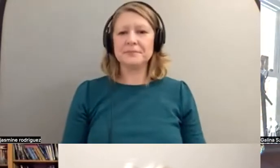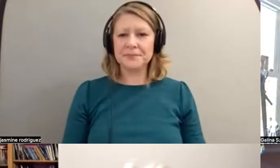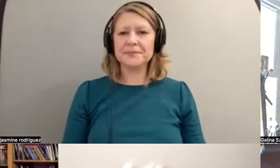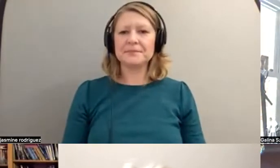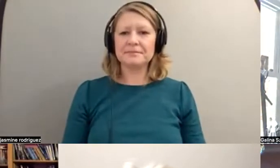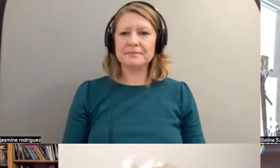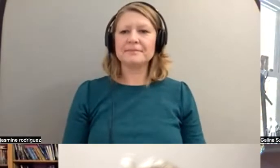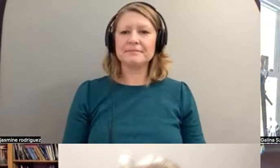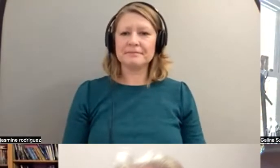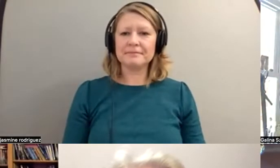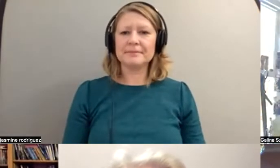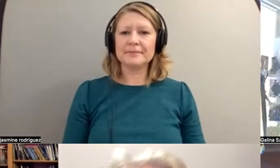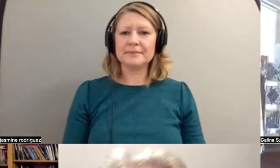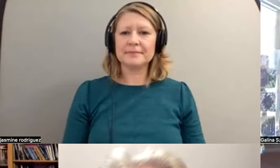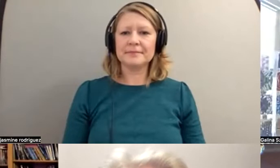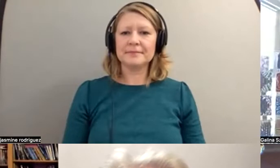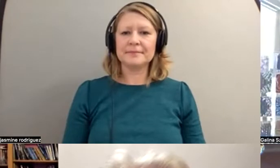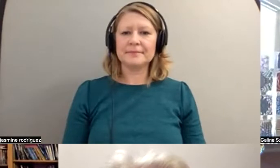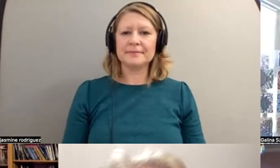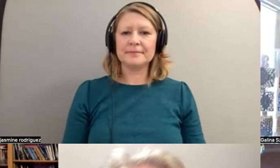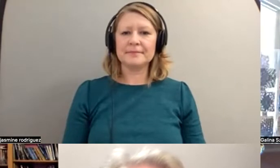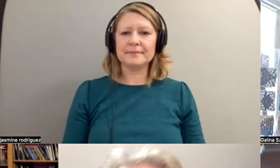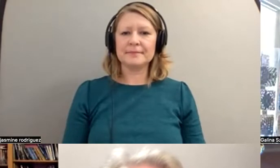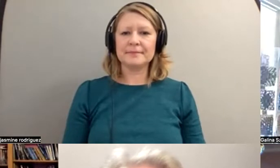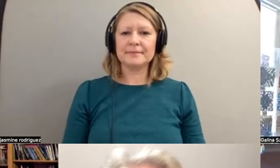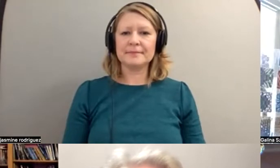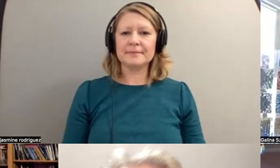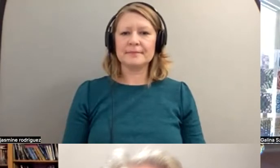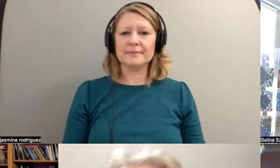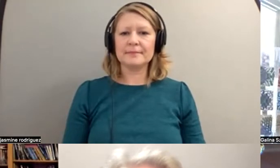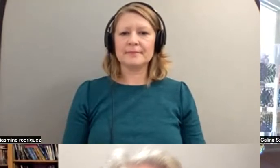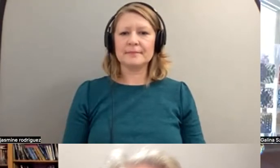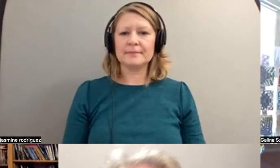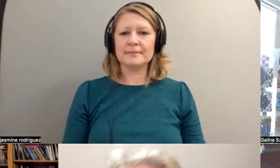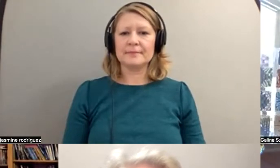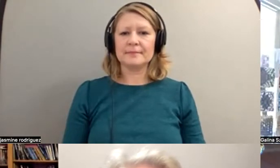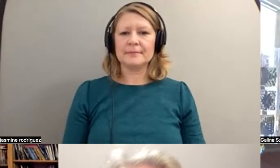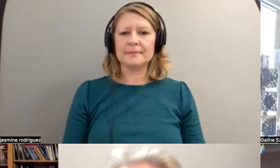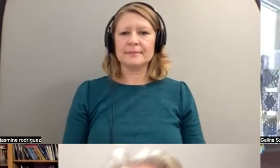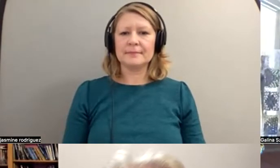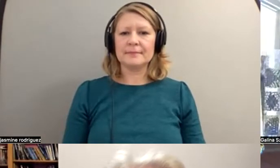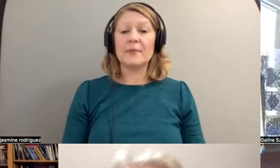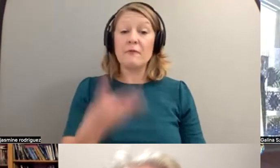Yes. You can see is here, is actually four colors involved.